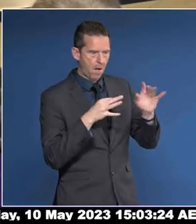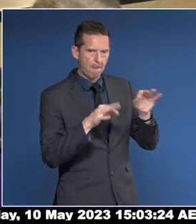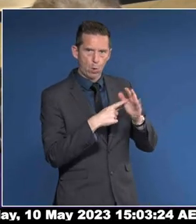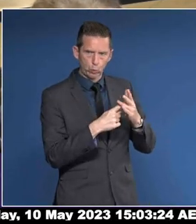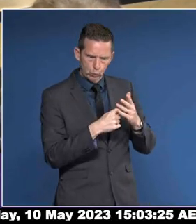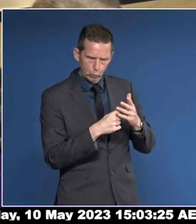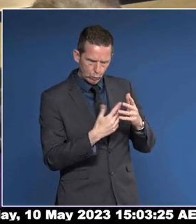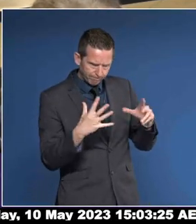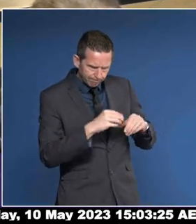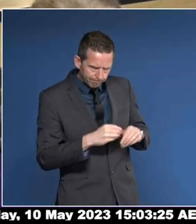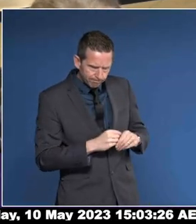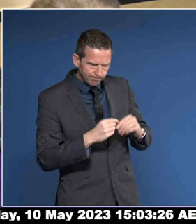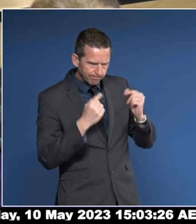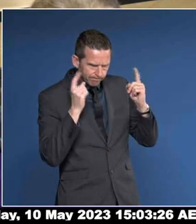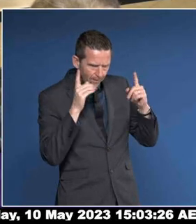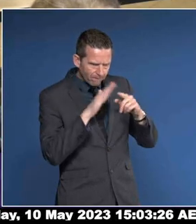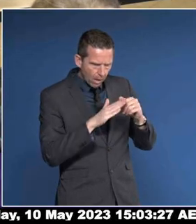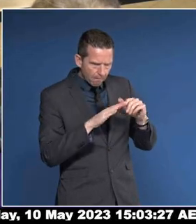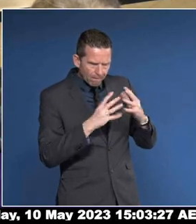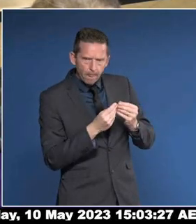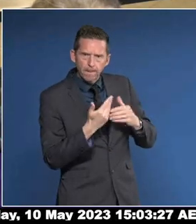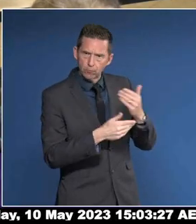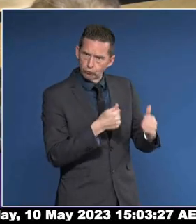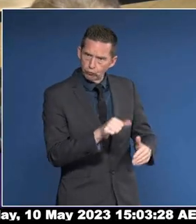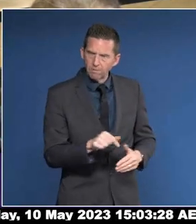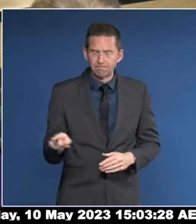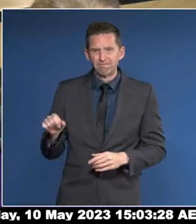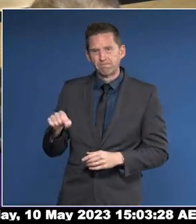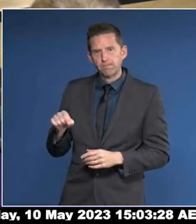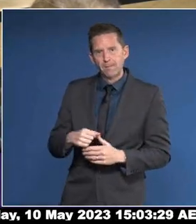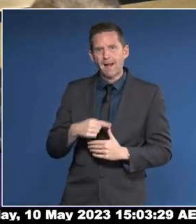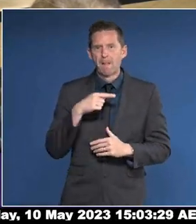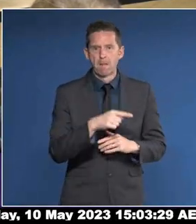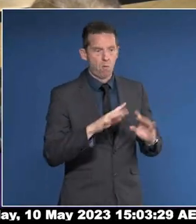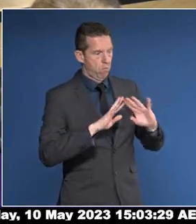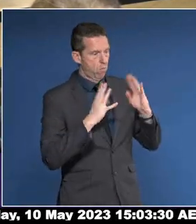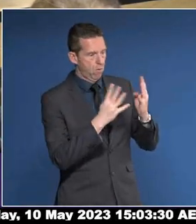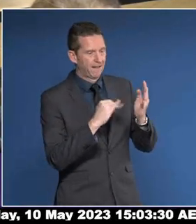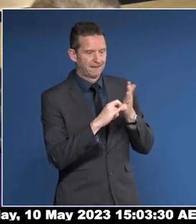Correct. MS MAHONY: And part of the role of SCAN was to follow-up on concerns